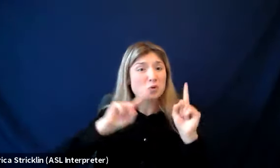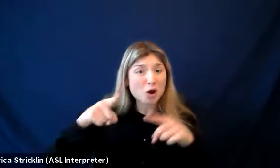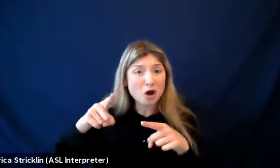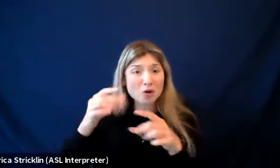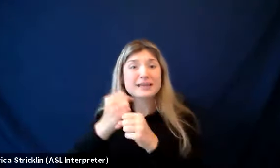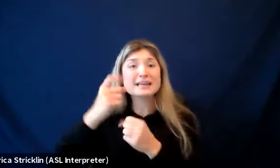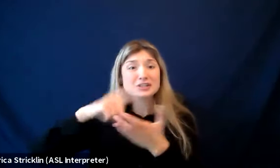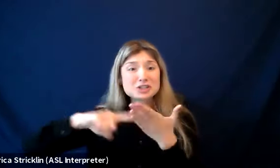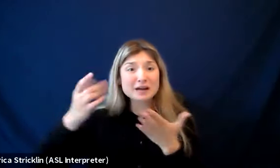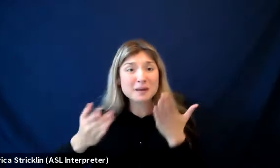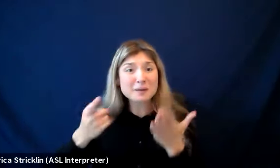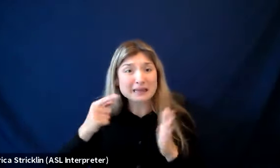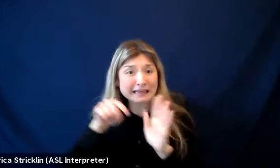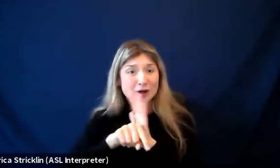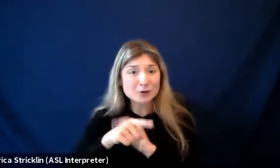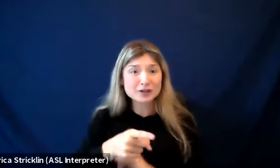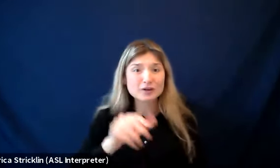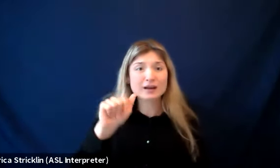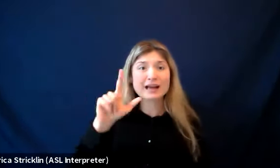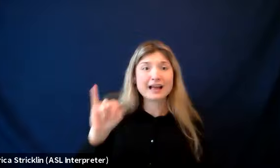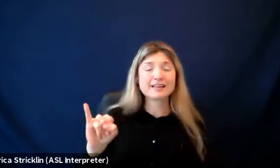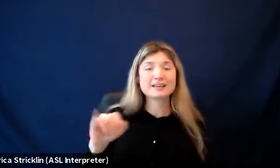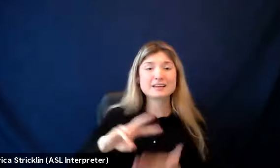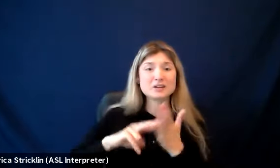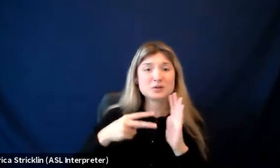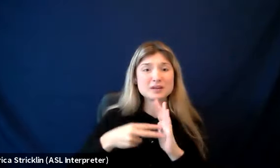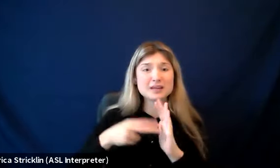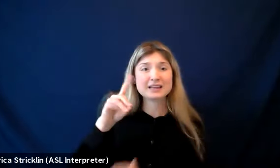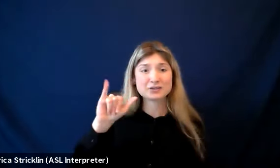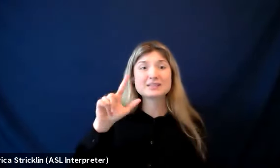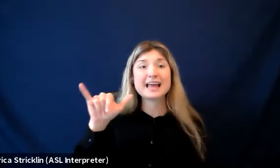Yesterday, if I'm understanding your meeting my, it was a dialysis court so I had a heart catheter.